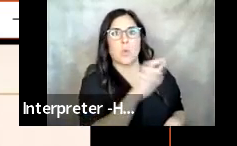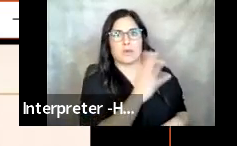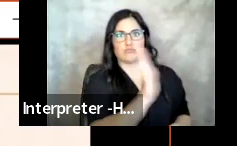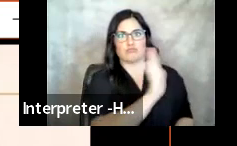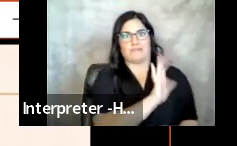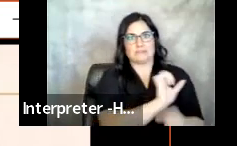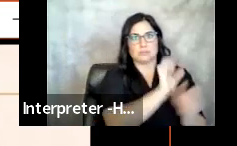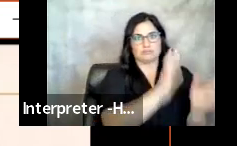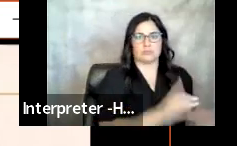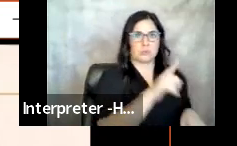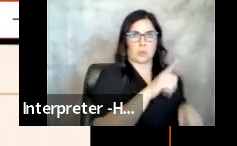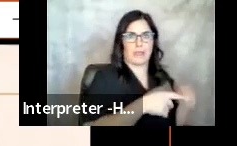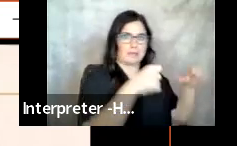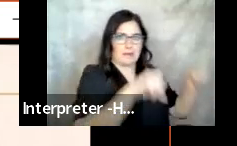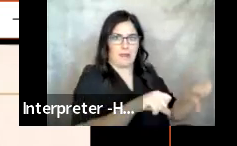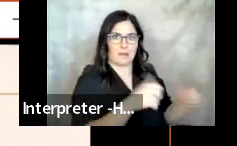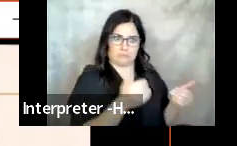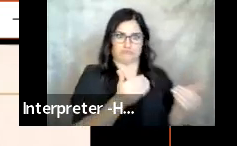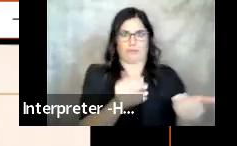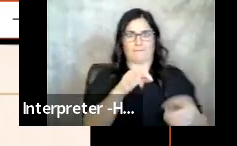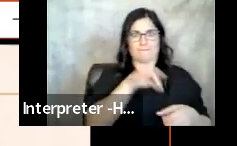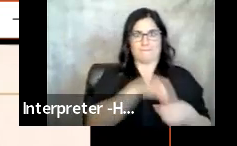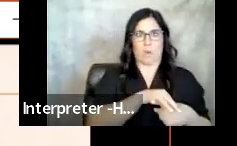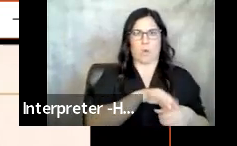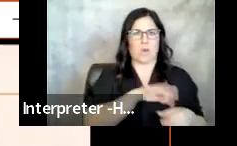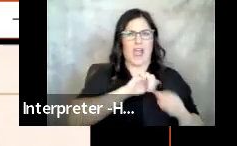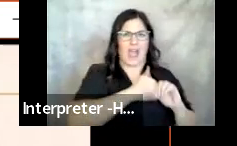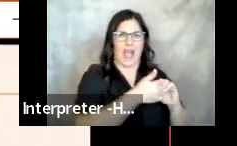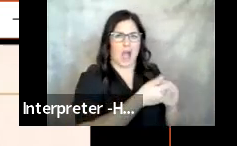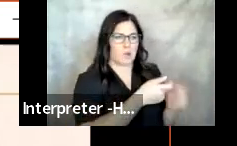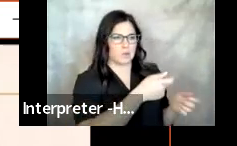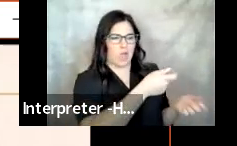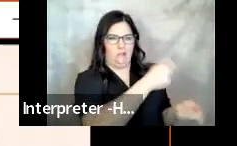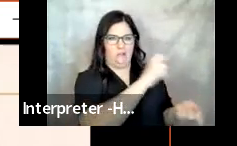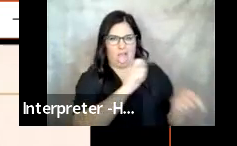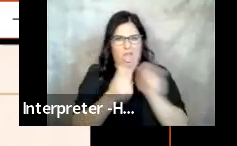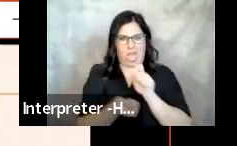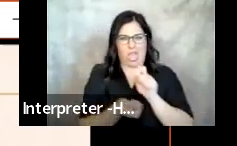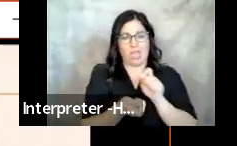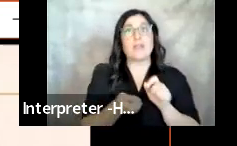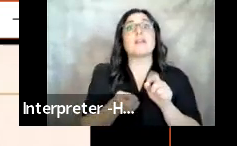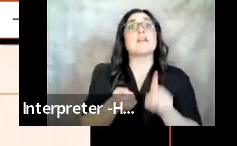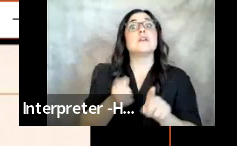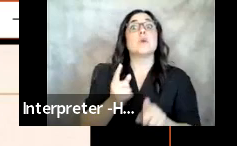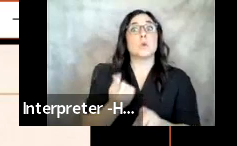Well, they get around that. How do they get around that? Well. The white governments of the South.